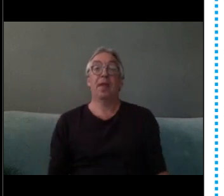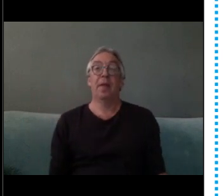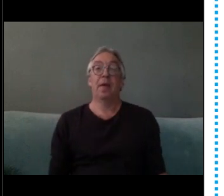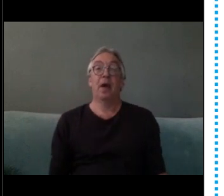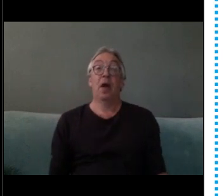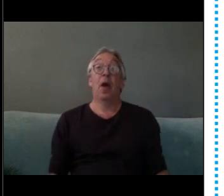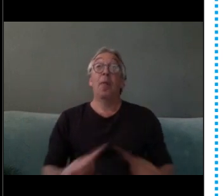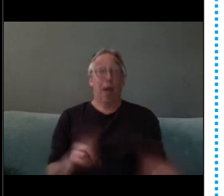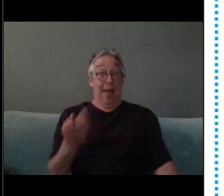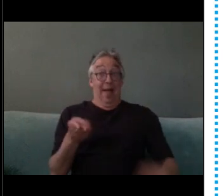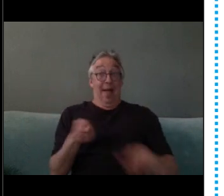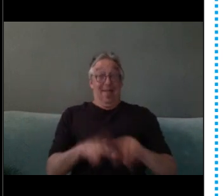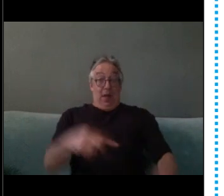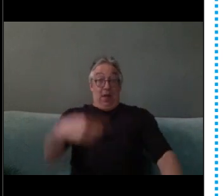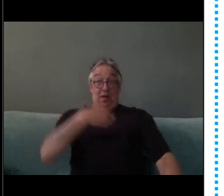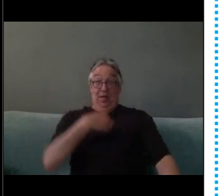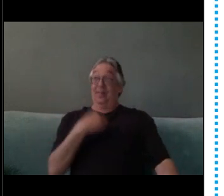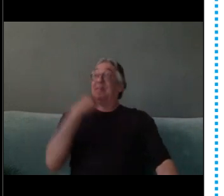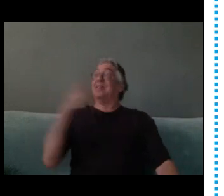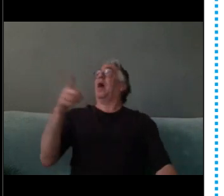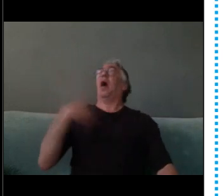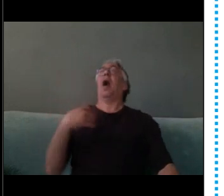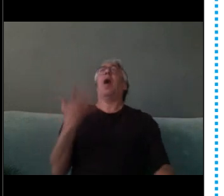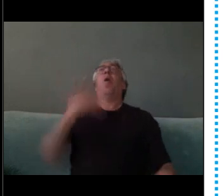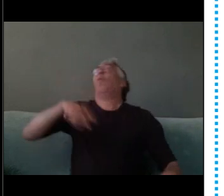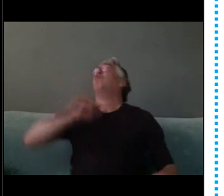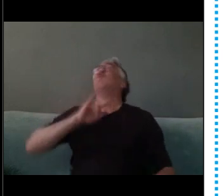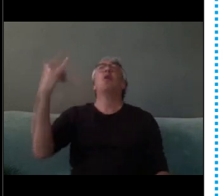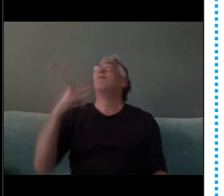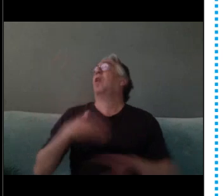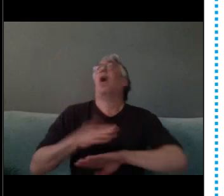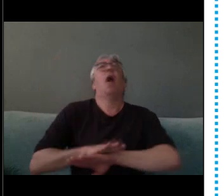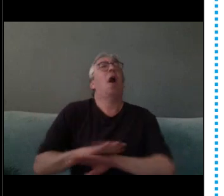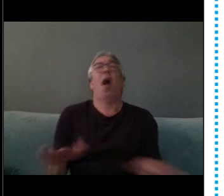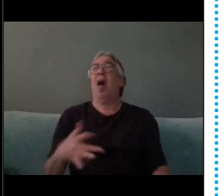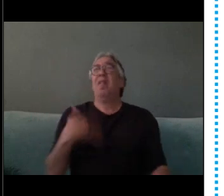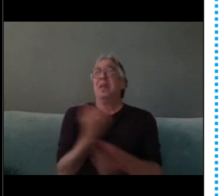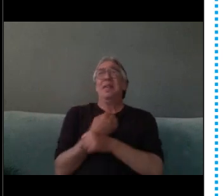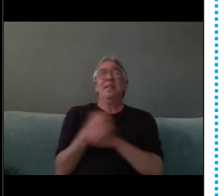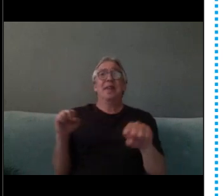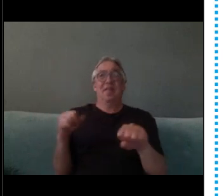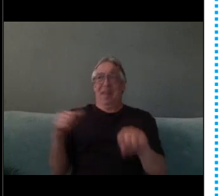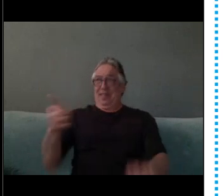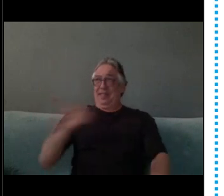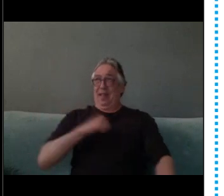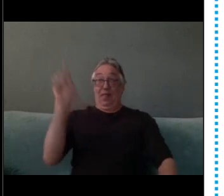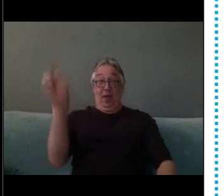If you are the one that decides not to travel, for example, if you feel unsafe to travel, or you are sick,